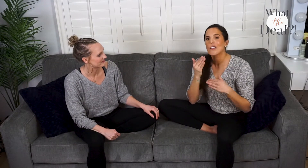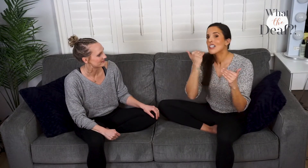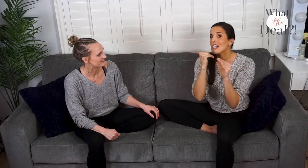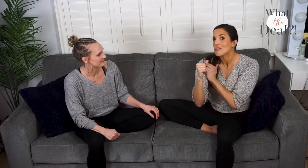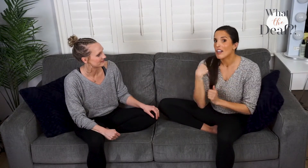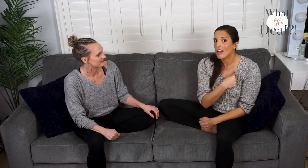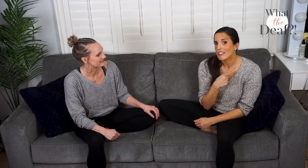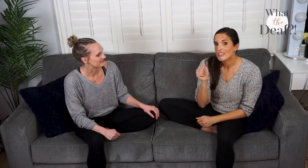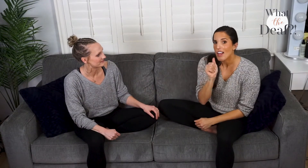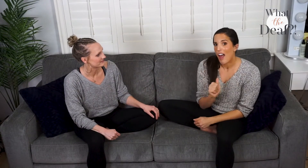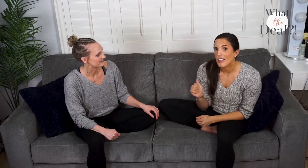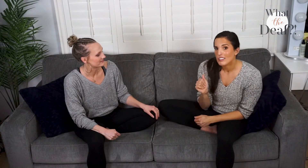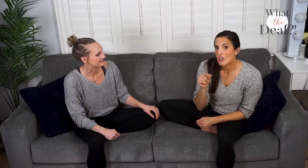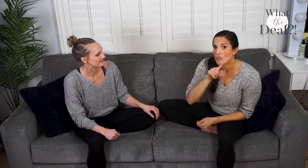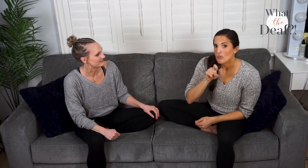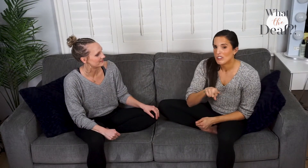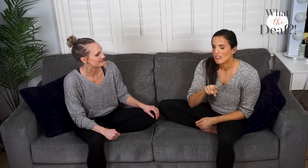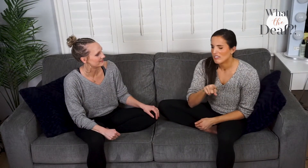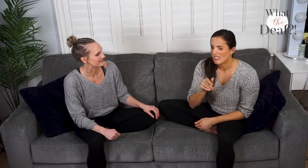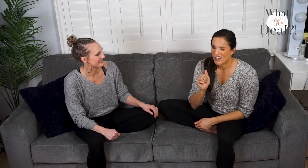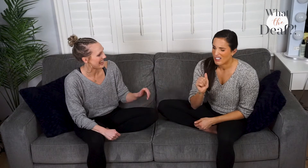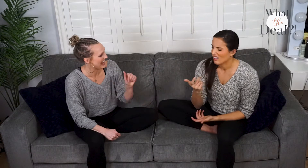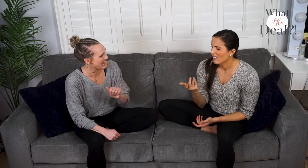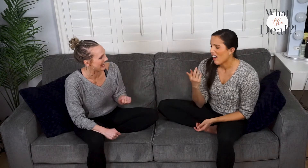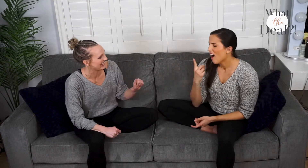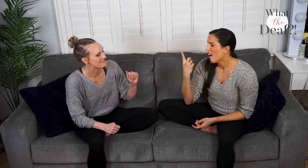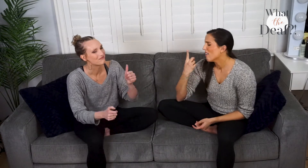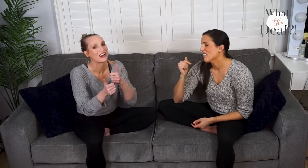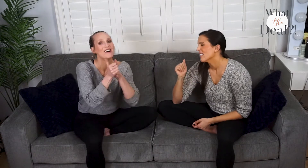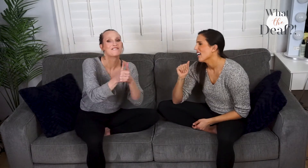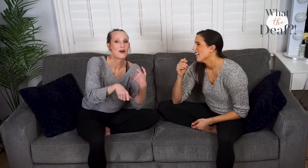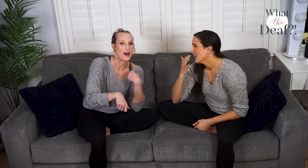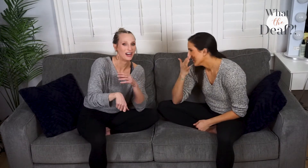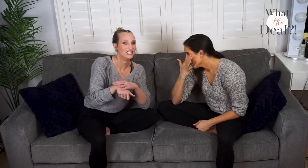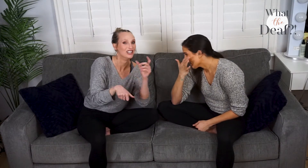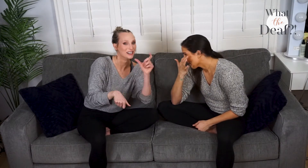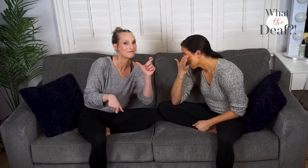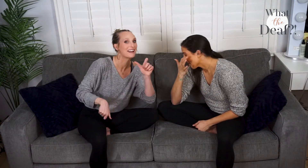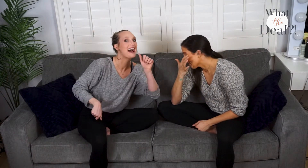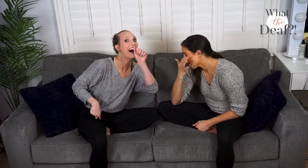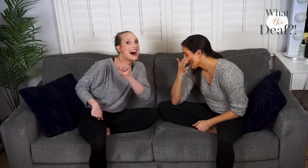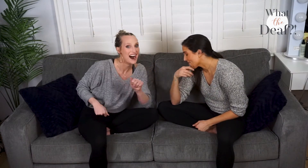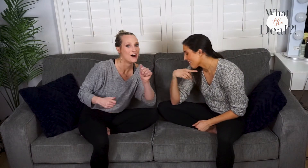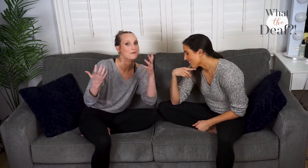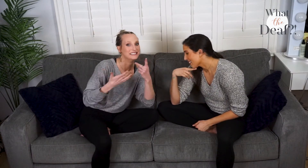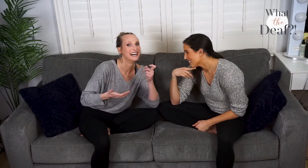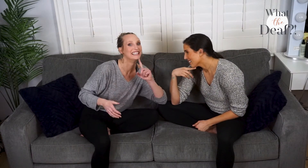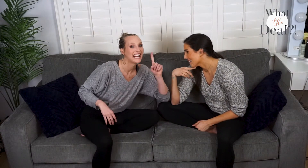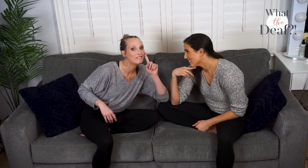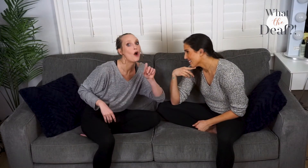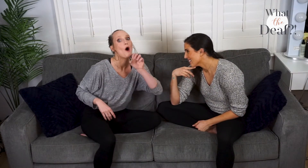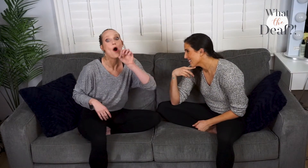let us know, email us at Question... Wait, what? Oh, why do I always do this? Follow us on Instagram @WhattheDeaf